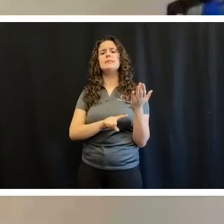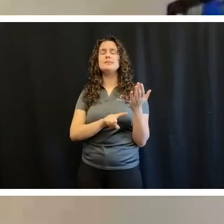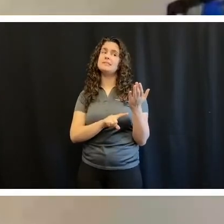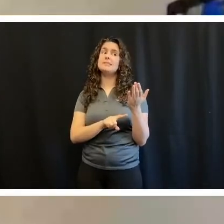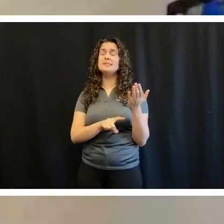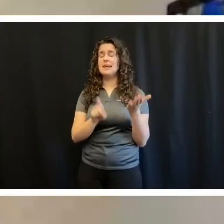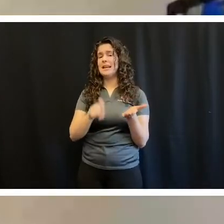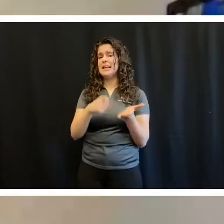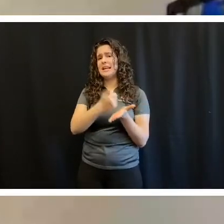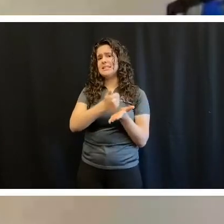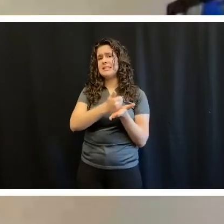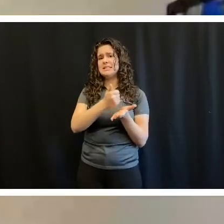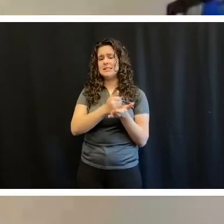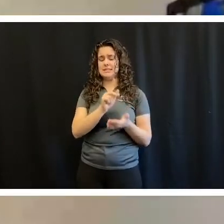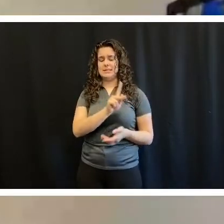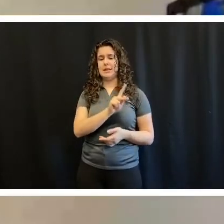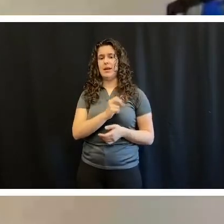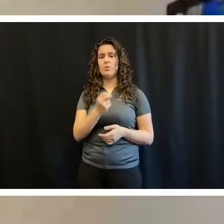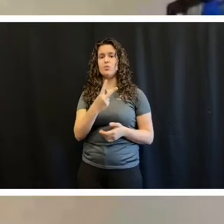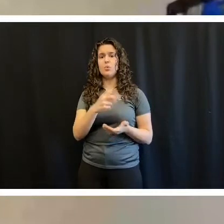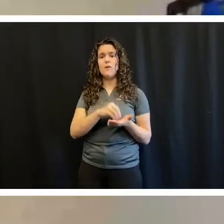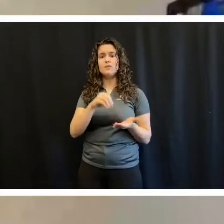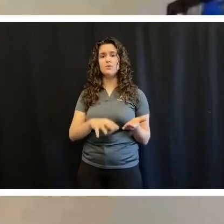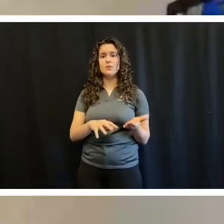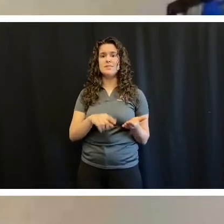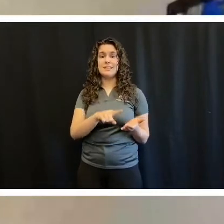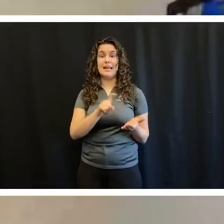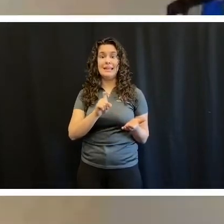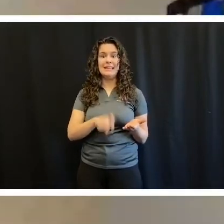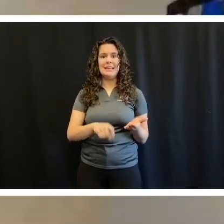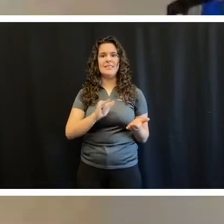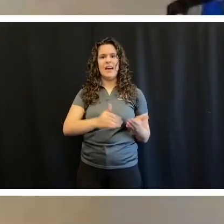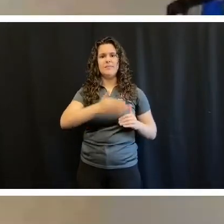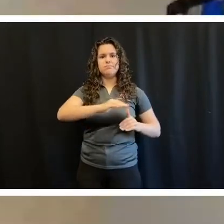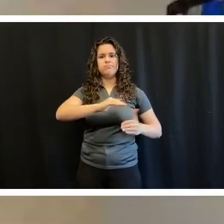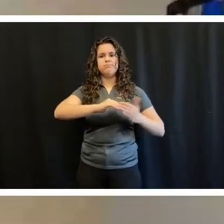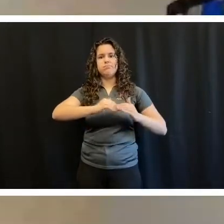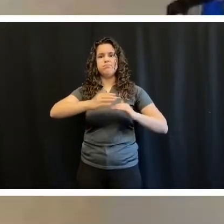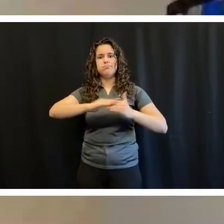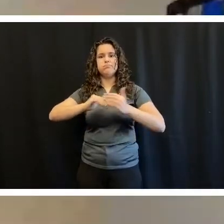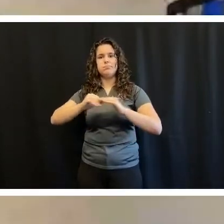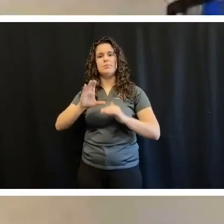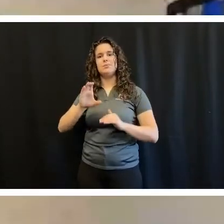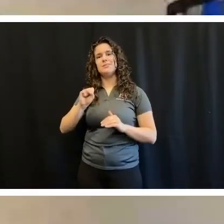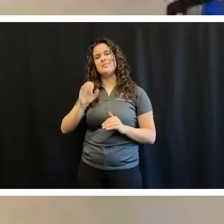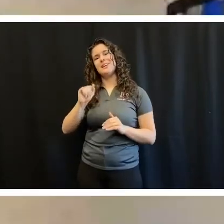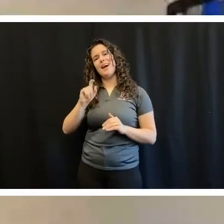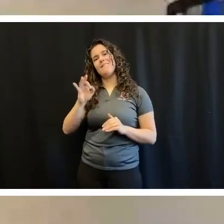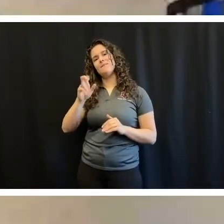K12 students need to have some scaffolding, especially those who are in elementary and middle school. They need to have guidance.